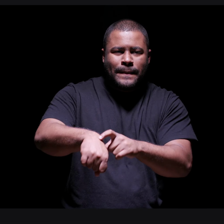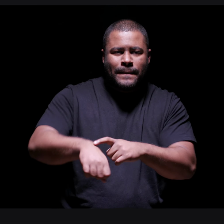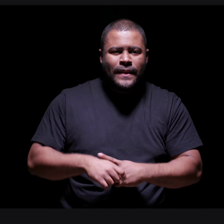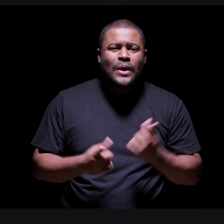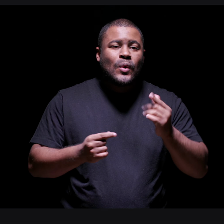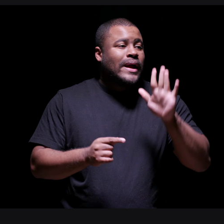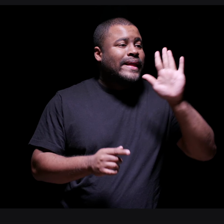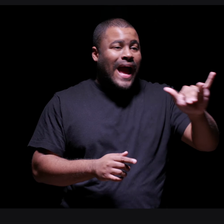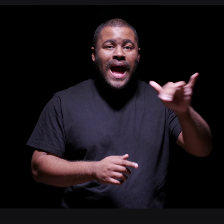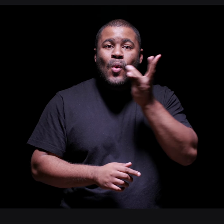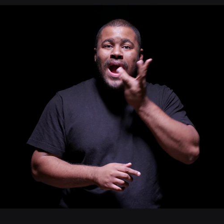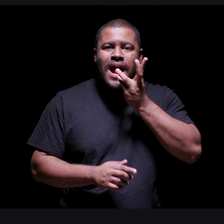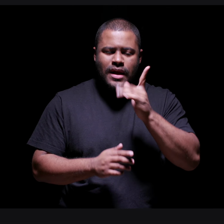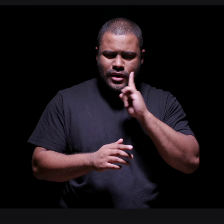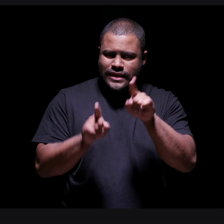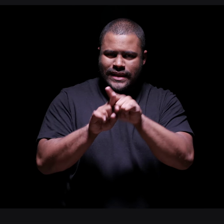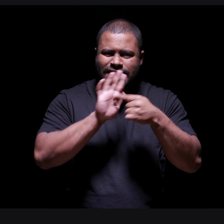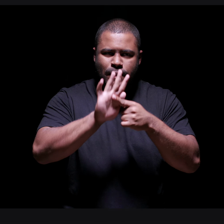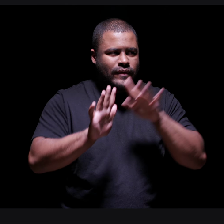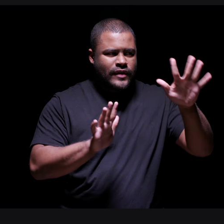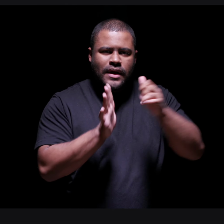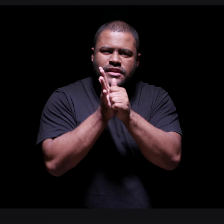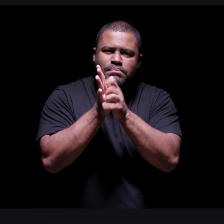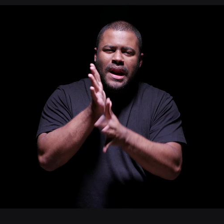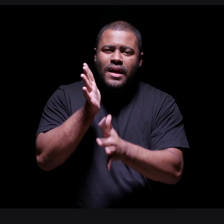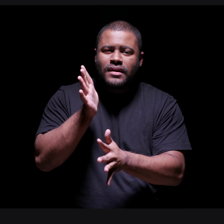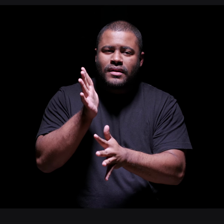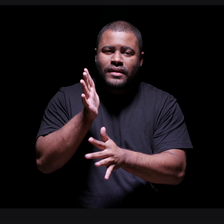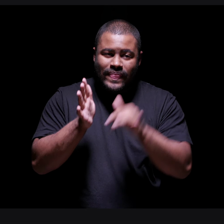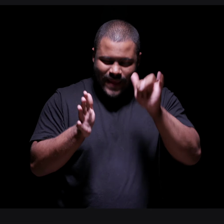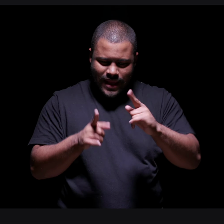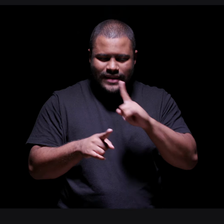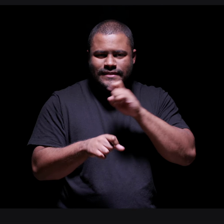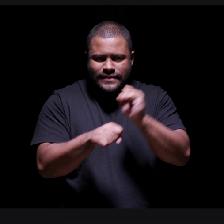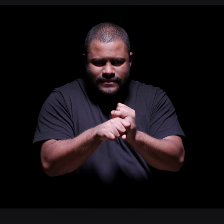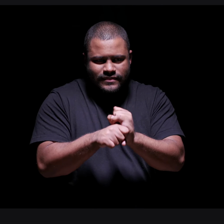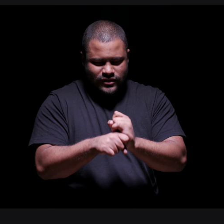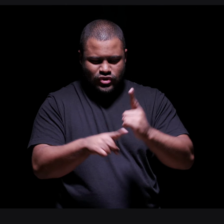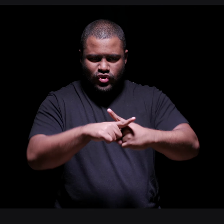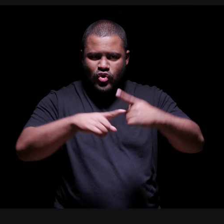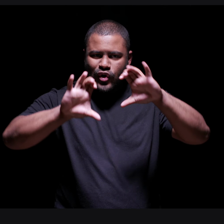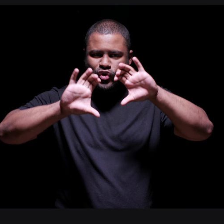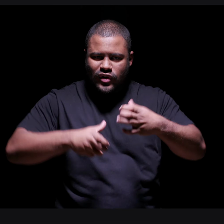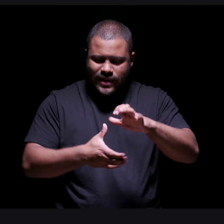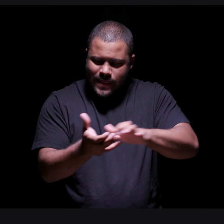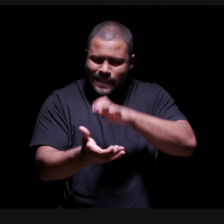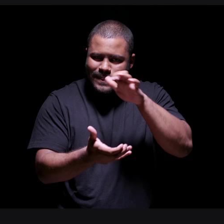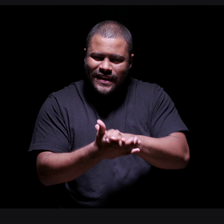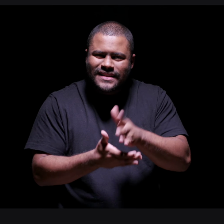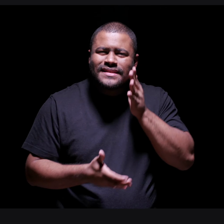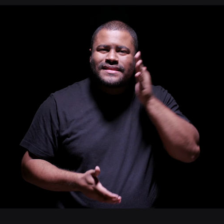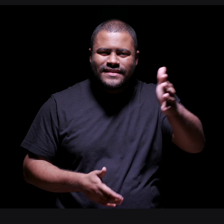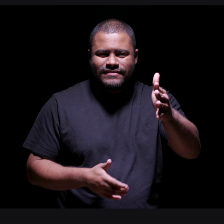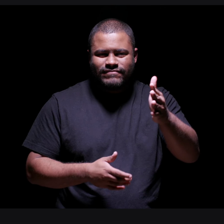he would be shedding, so that he may provide for his bride, the church, a marriage that is never ending.